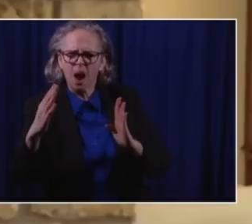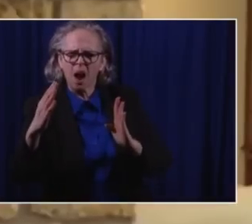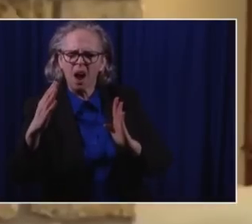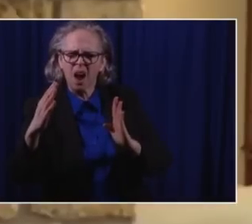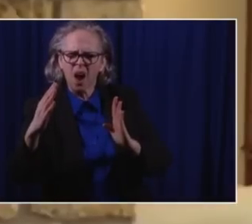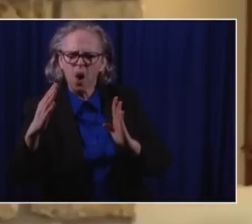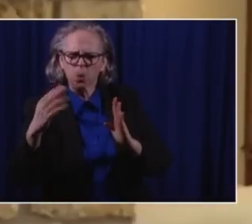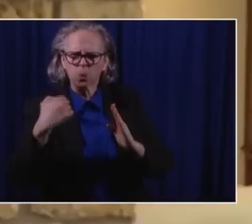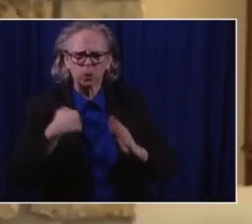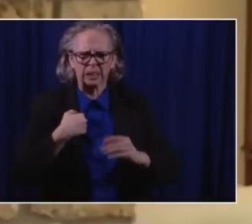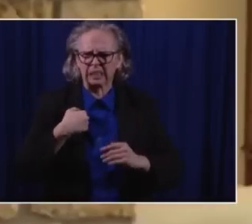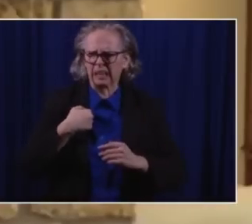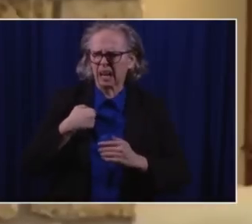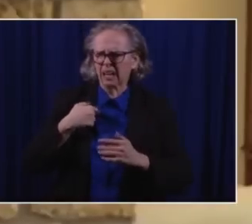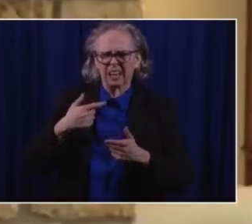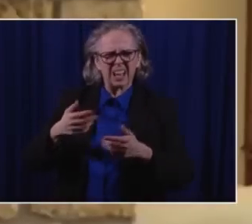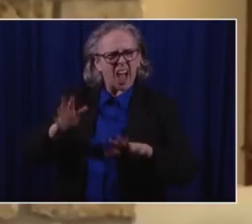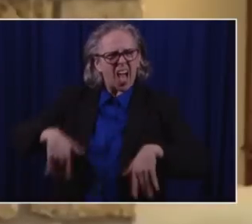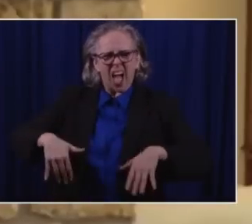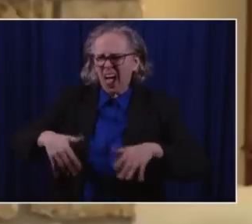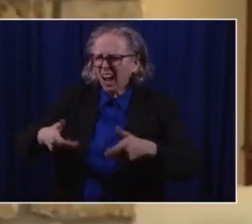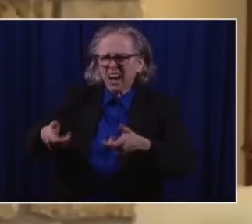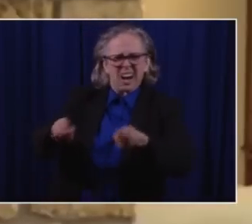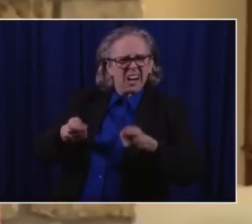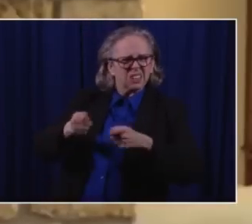going to be of in 2 weeks.